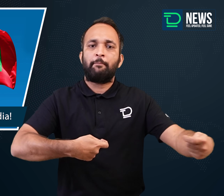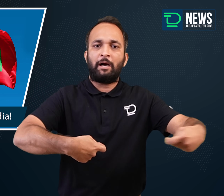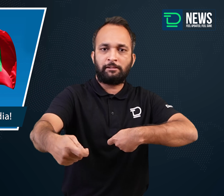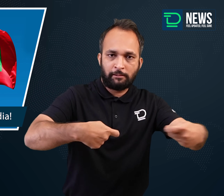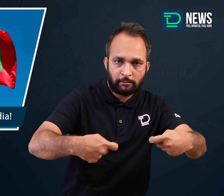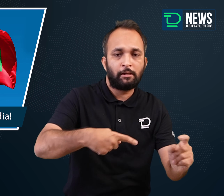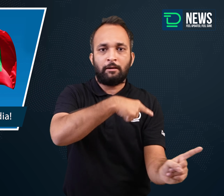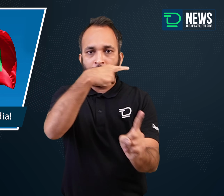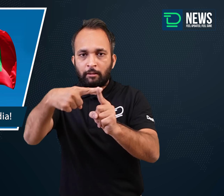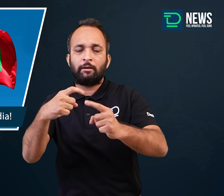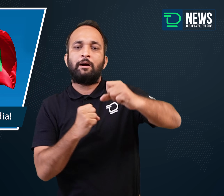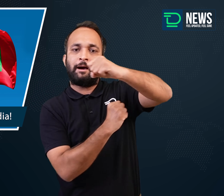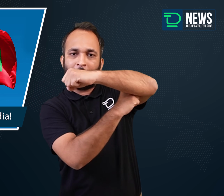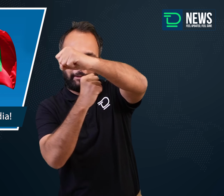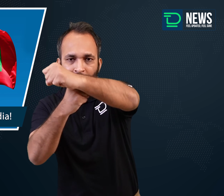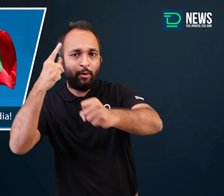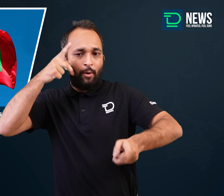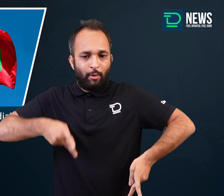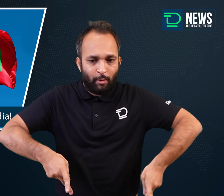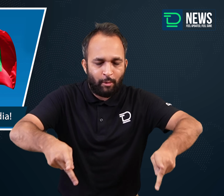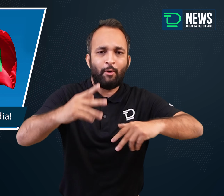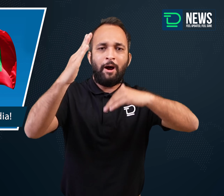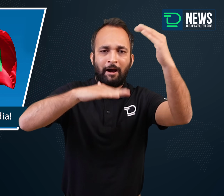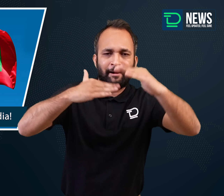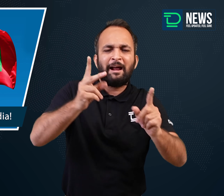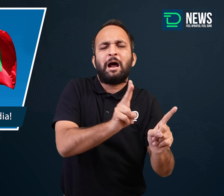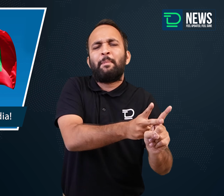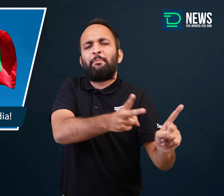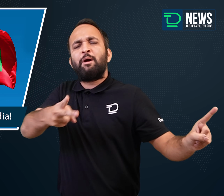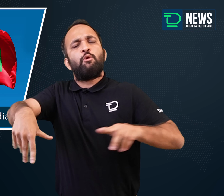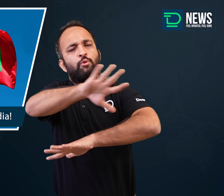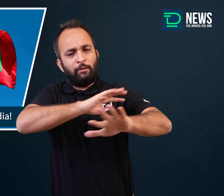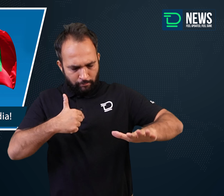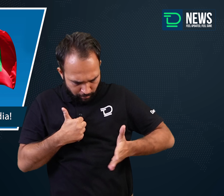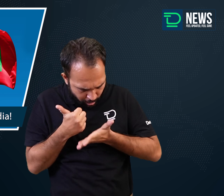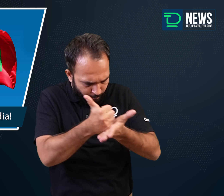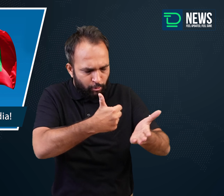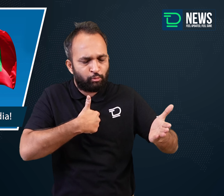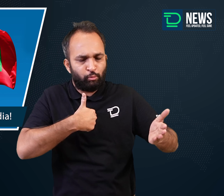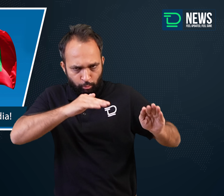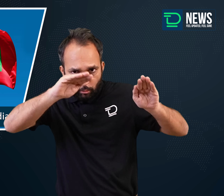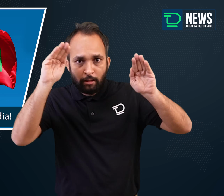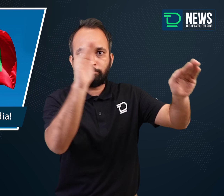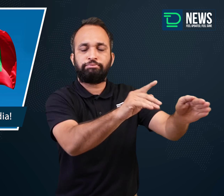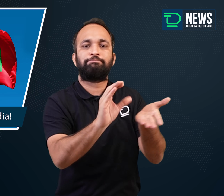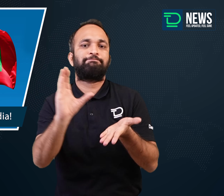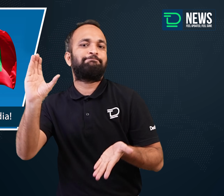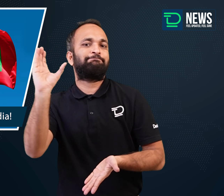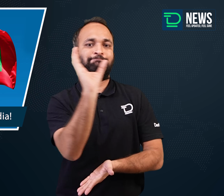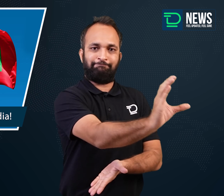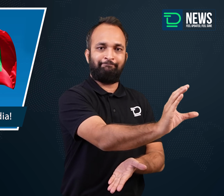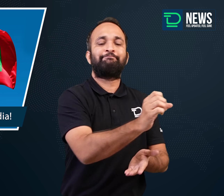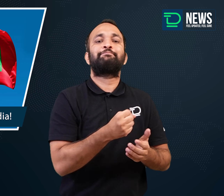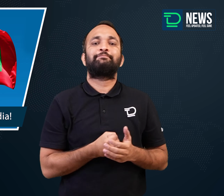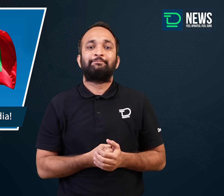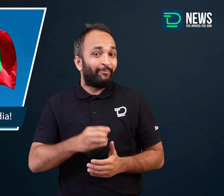In Maldives businesses and supported them in building roads.